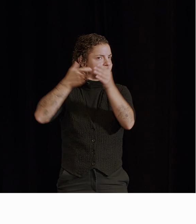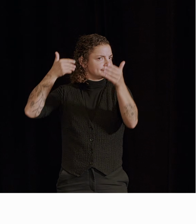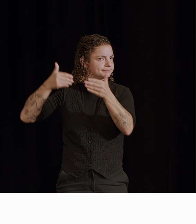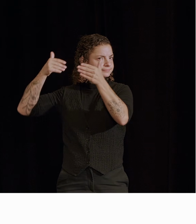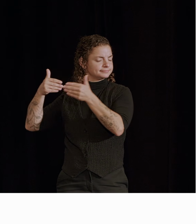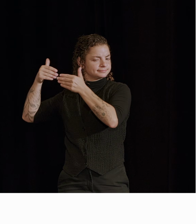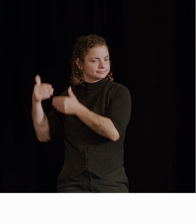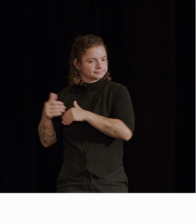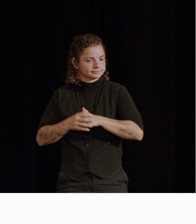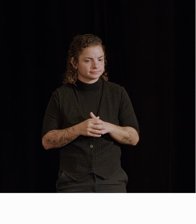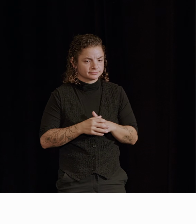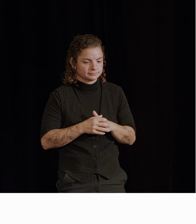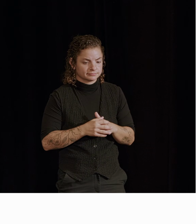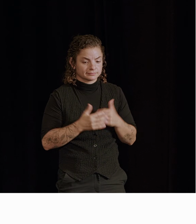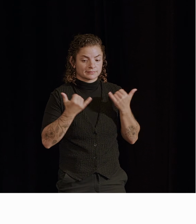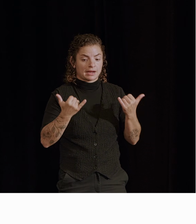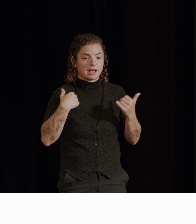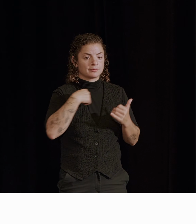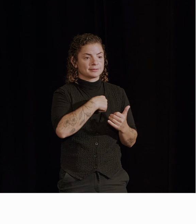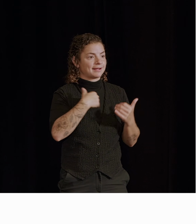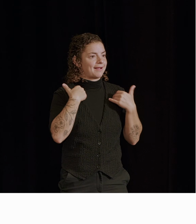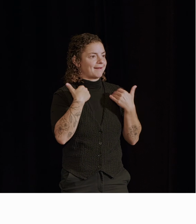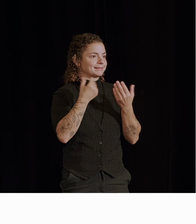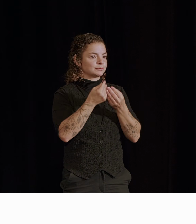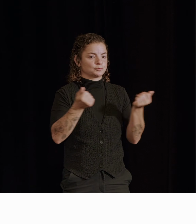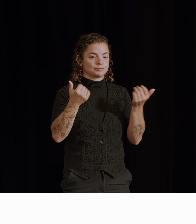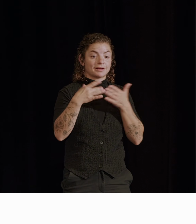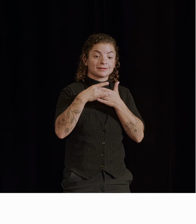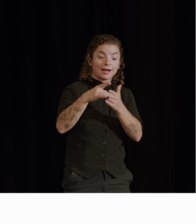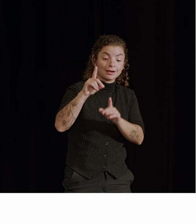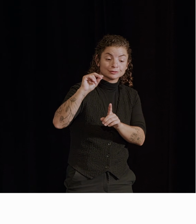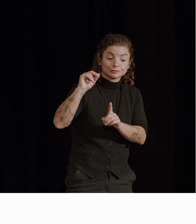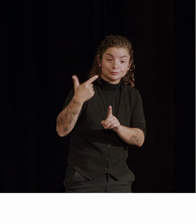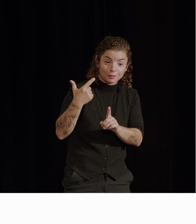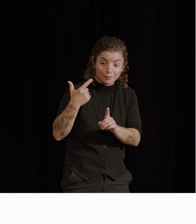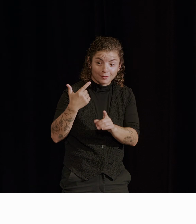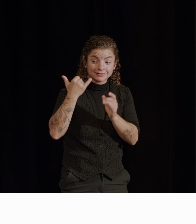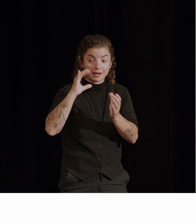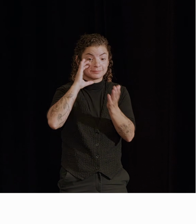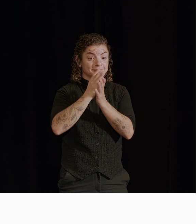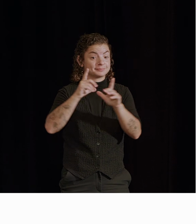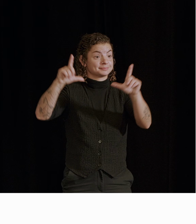now pictured here is my mom and Kovacs, her second guide, there are limitations.